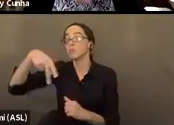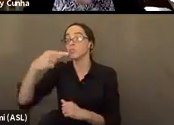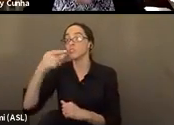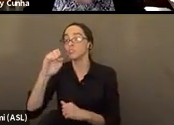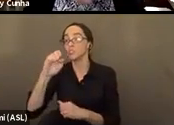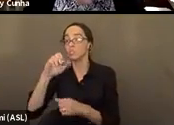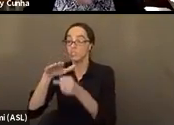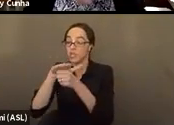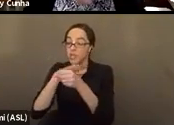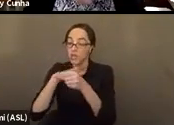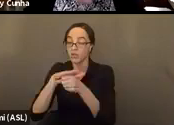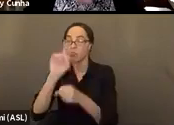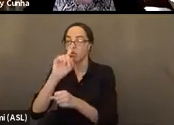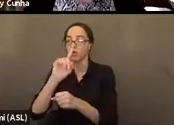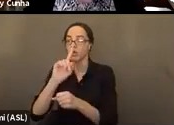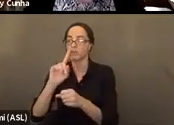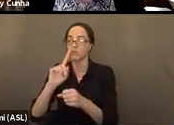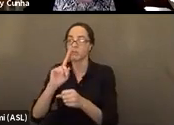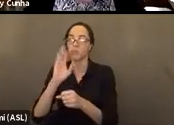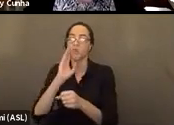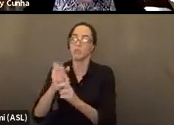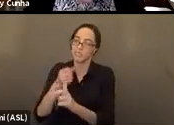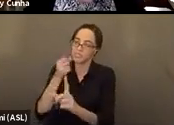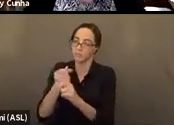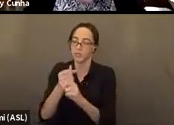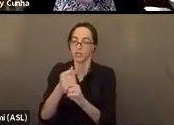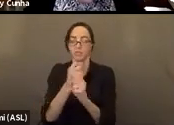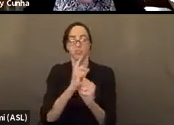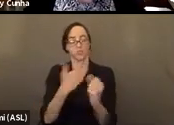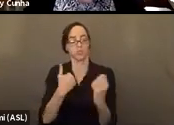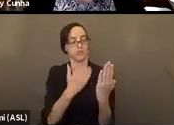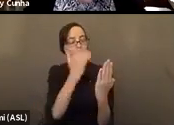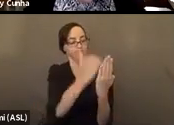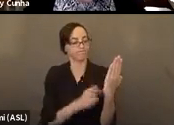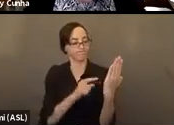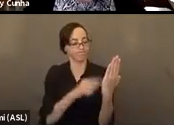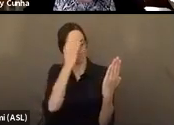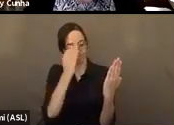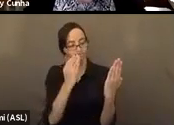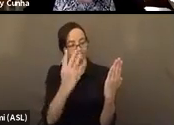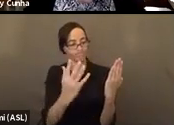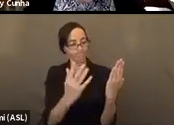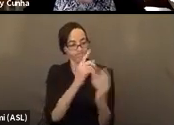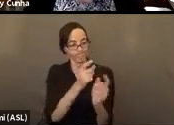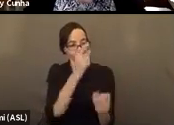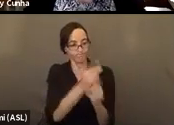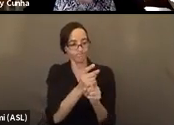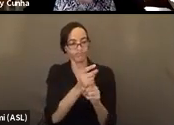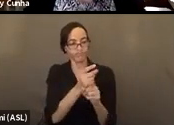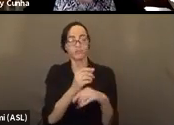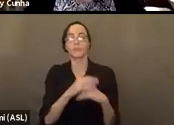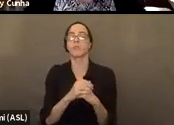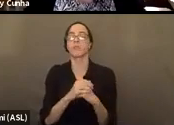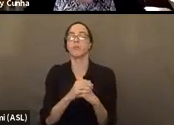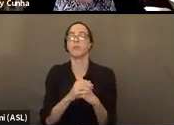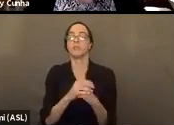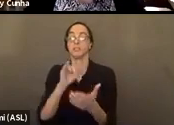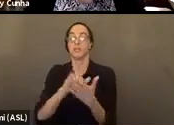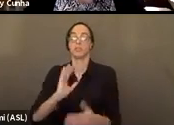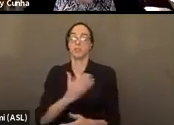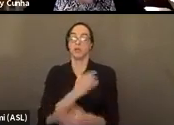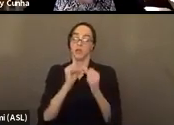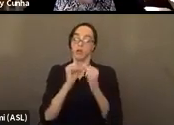so that's an ongoing effort that we will continue to do the one thing i wanted to go back to